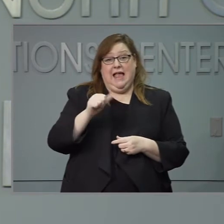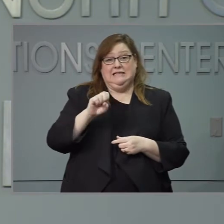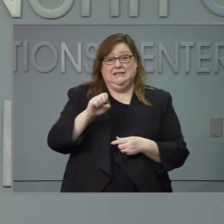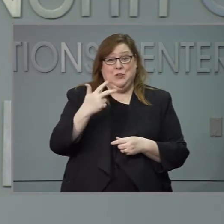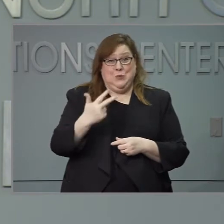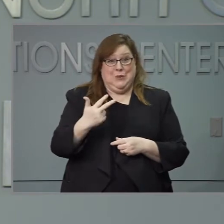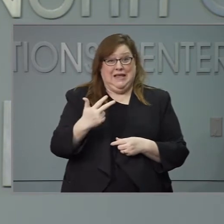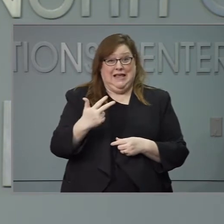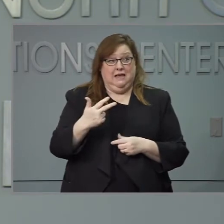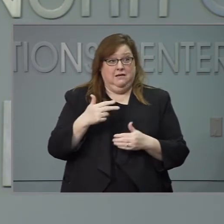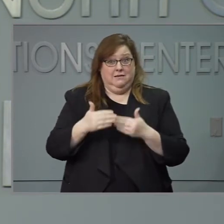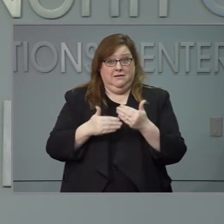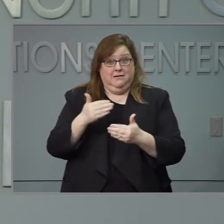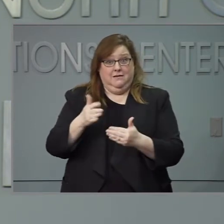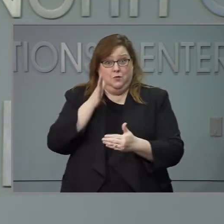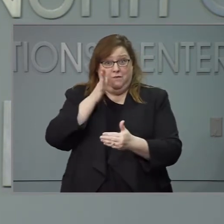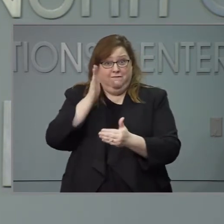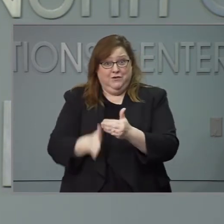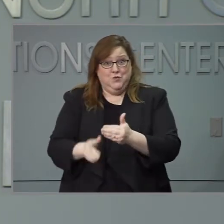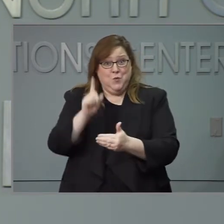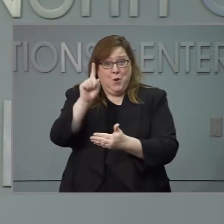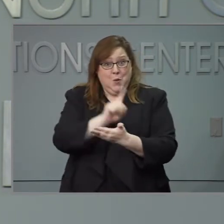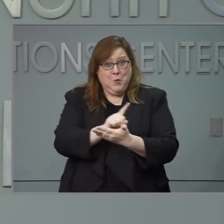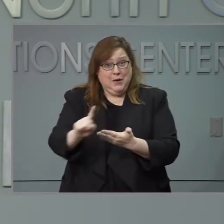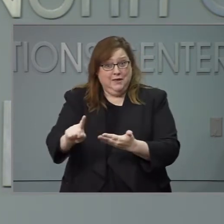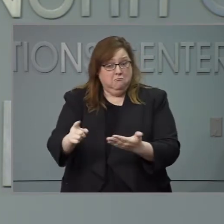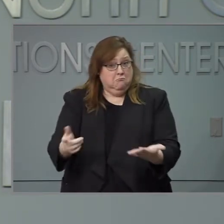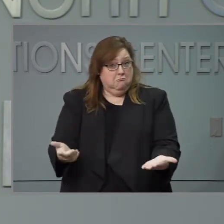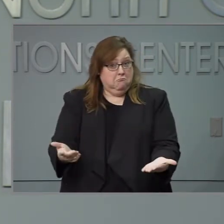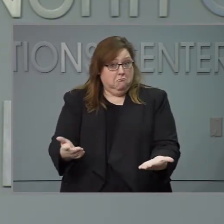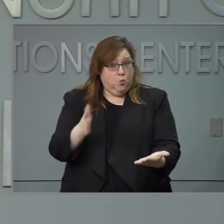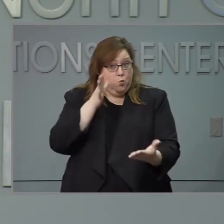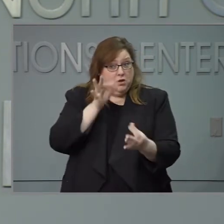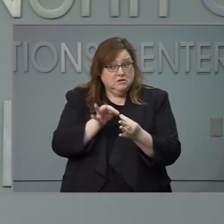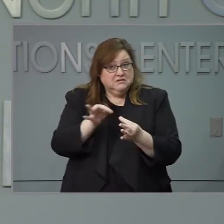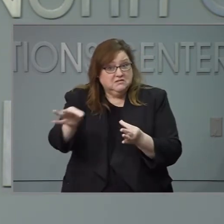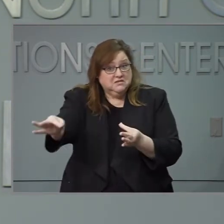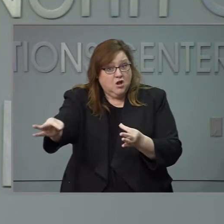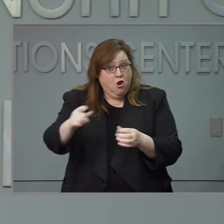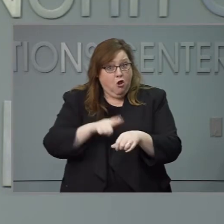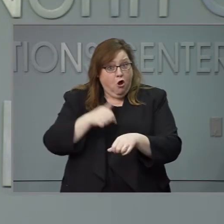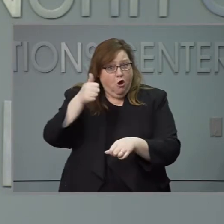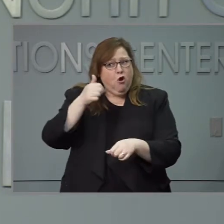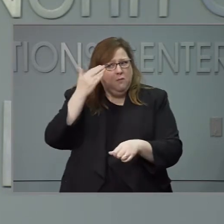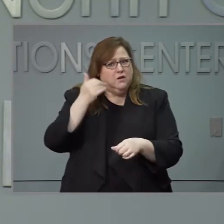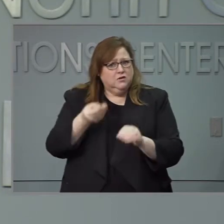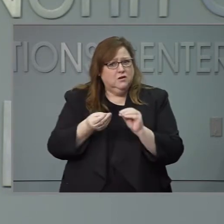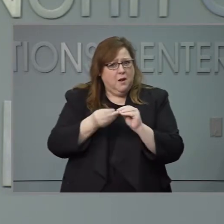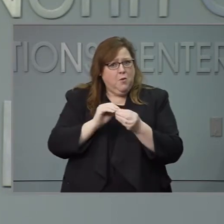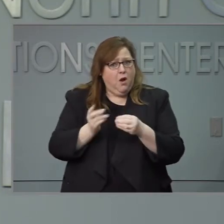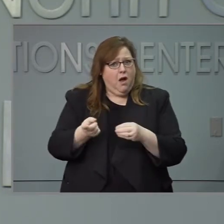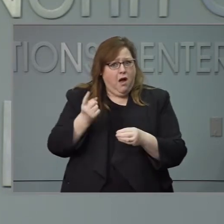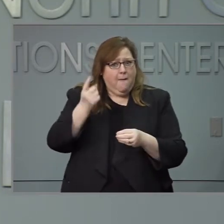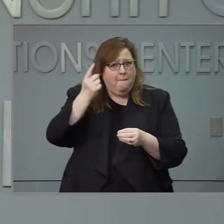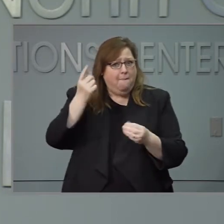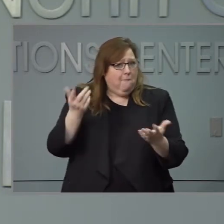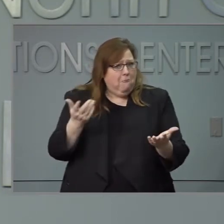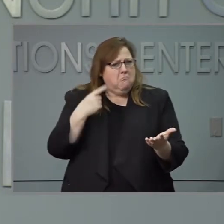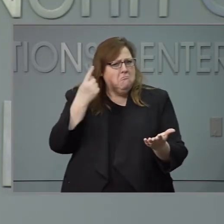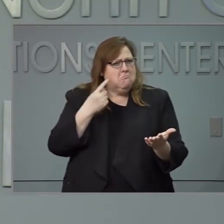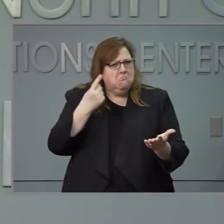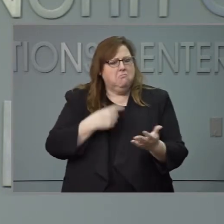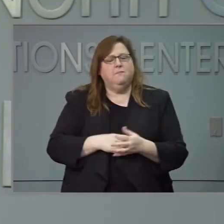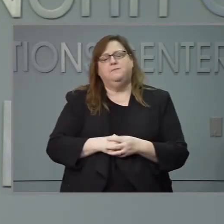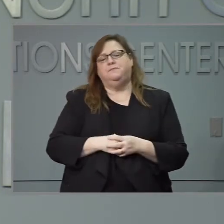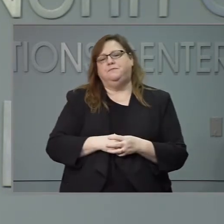UNA PREGUNTA, ¿CUÁNDO VOLVER A LA ESCUELA?